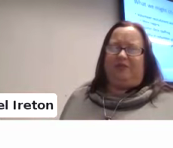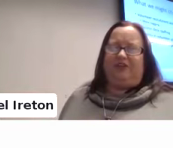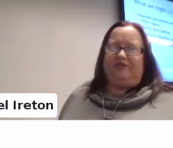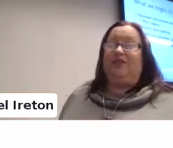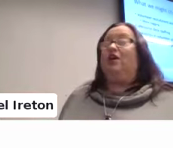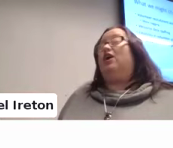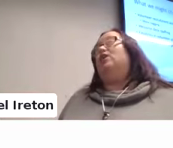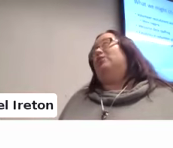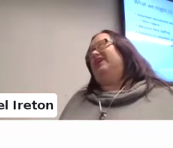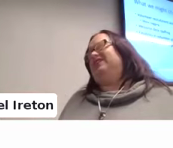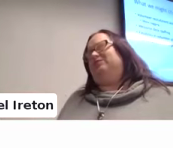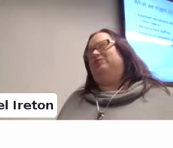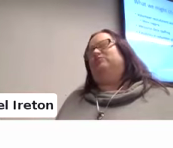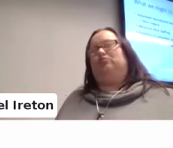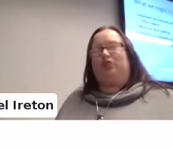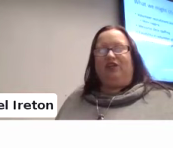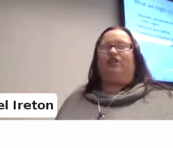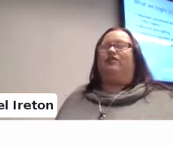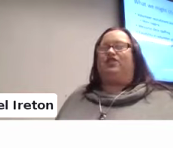And we tried to set things up like fairly regimented the first time we did it we realized we needed to be more flexible because what we thought people might be interested in might not be what they are interested in.